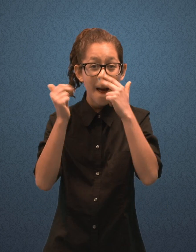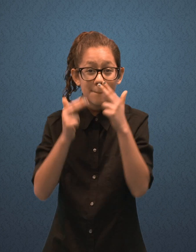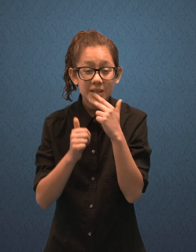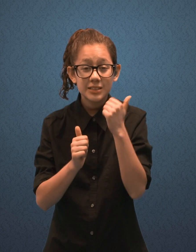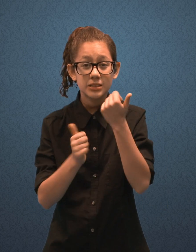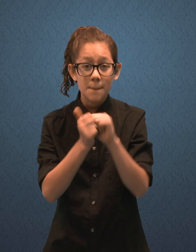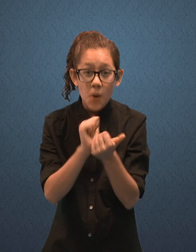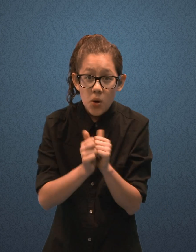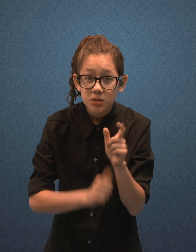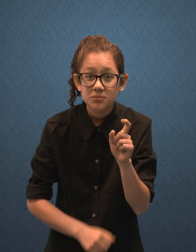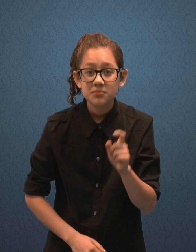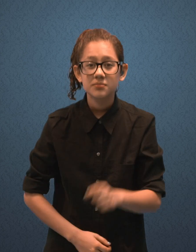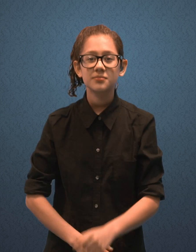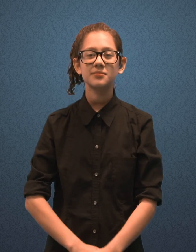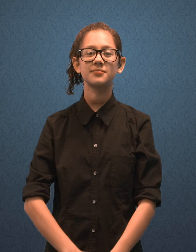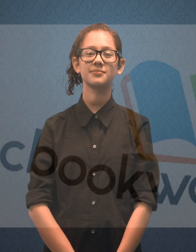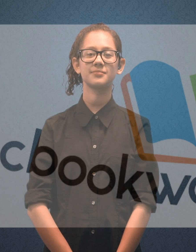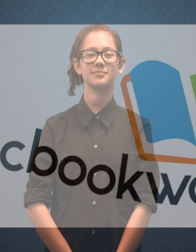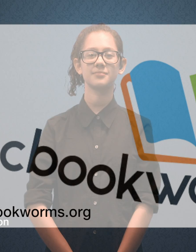An actor? A comedian? Maybe an athlete?